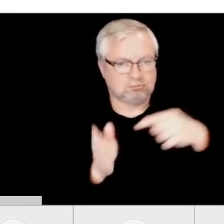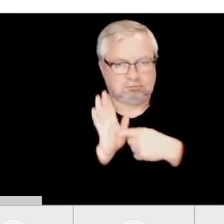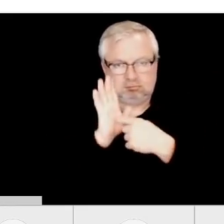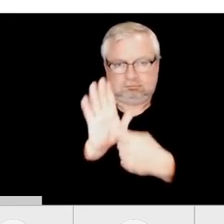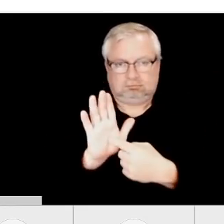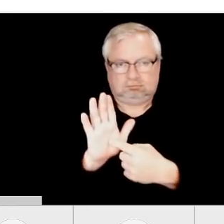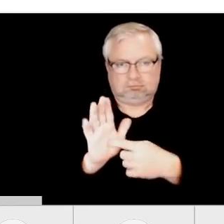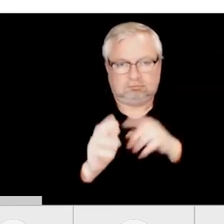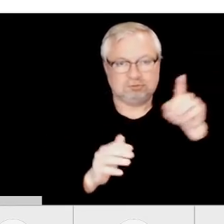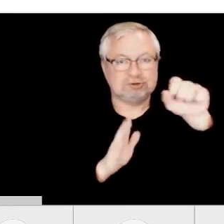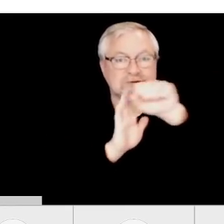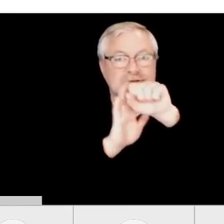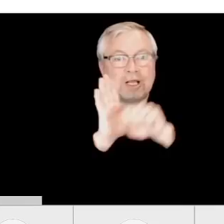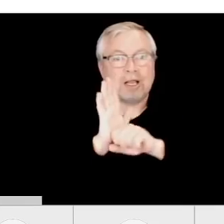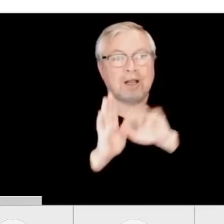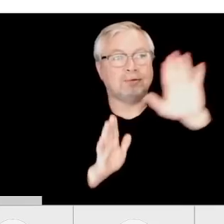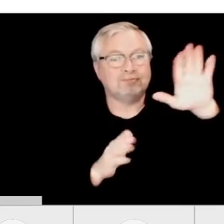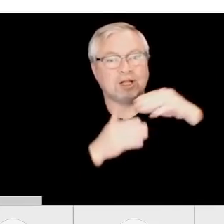the public as treatment [indiscernible].